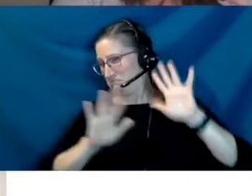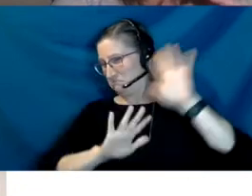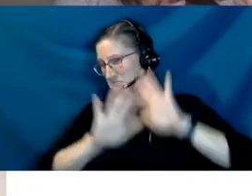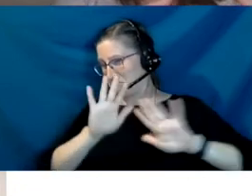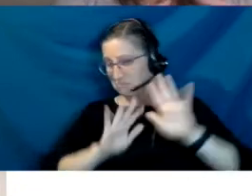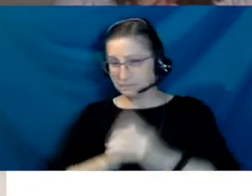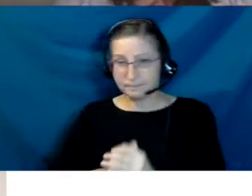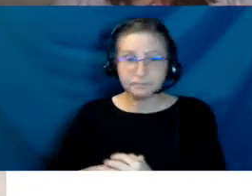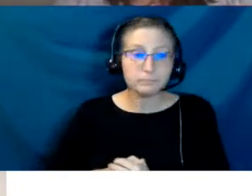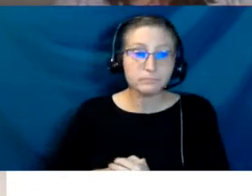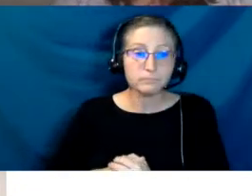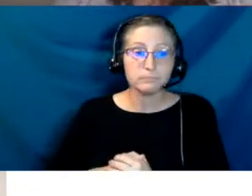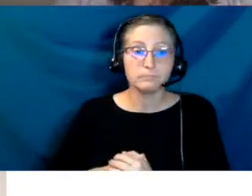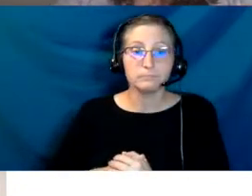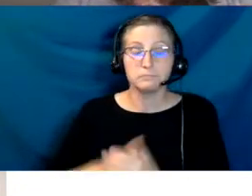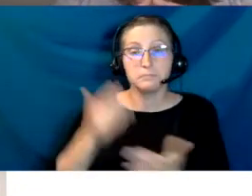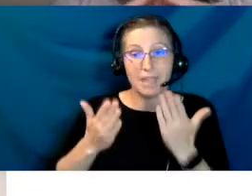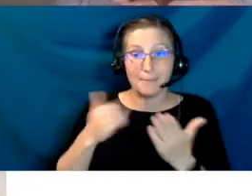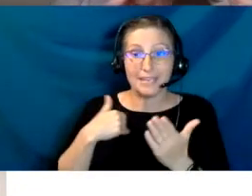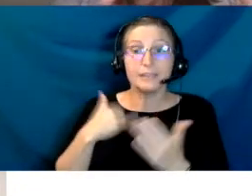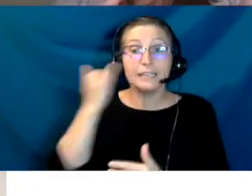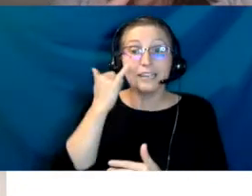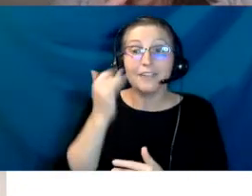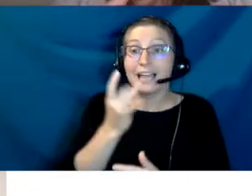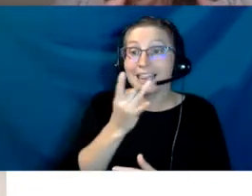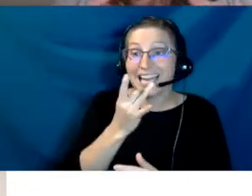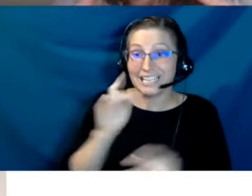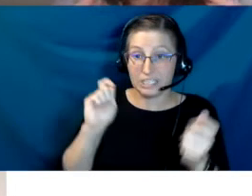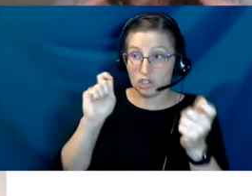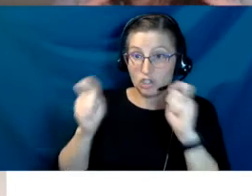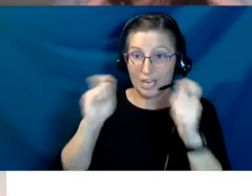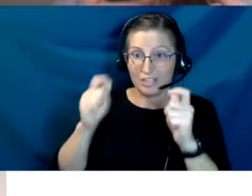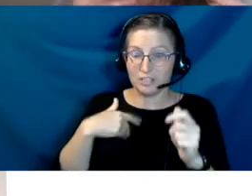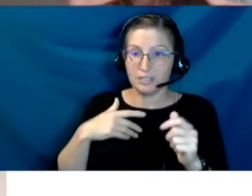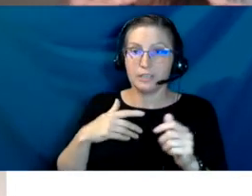adapting to changes in lighting. So when you think of kids at school, a lot of times, when